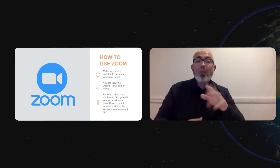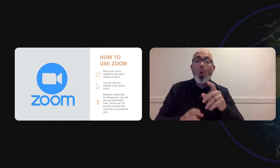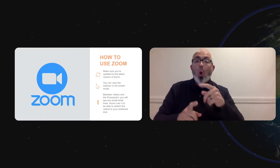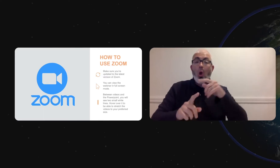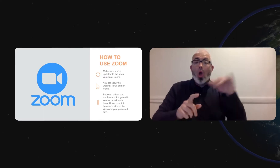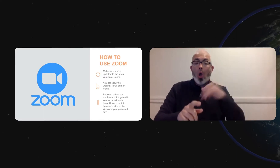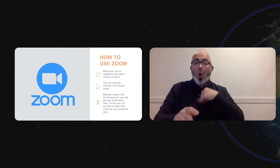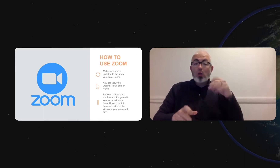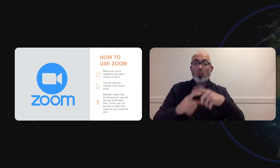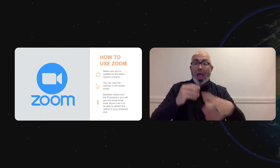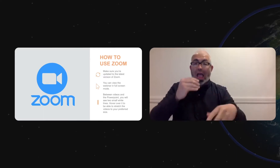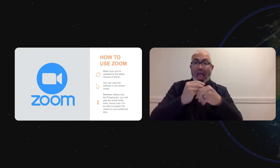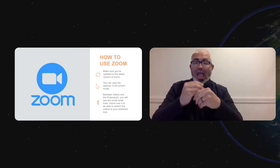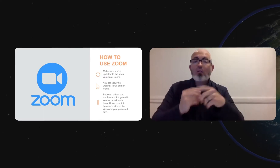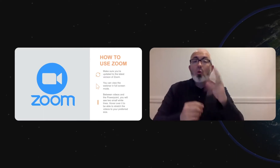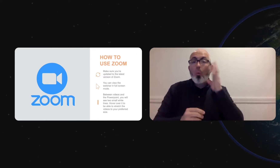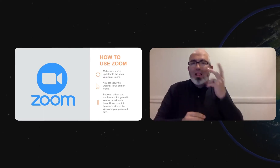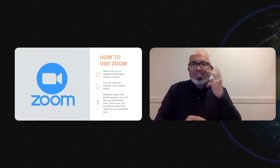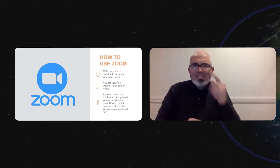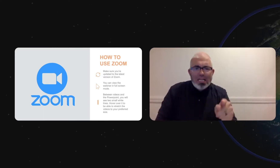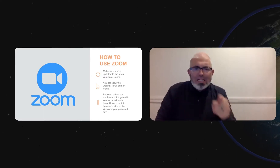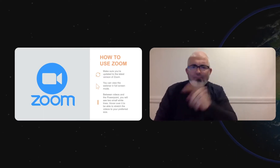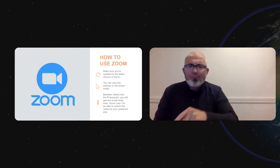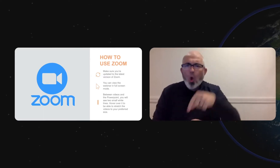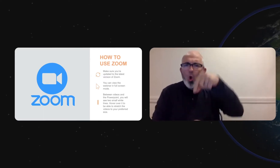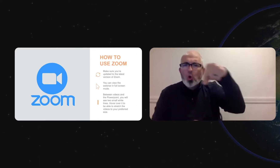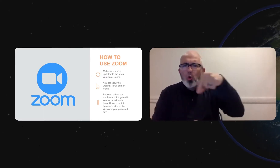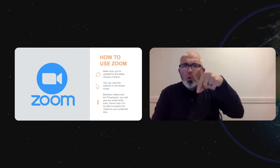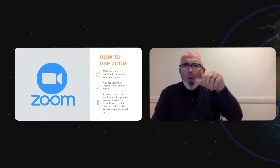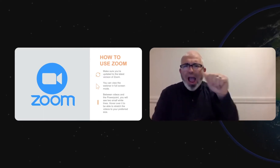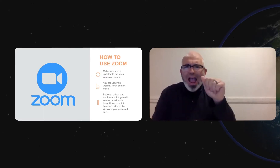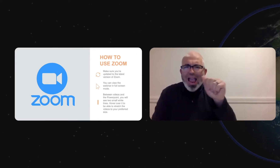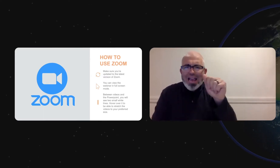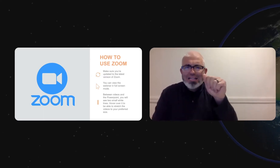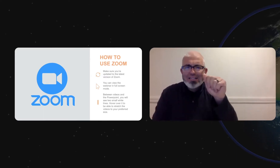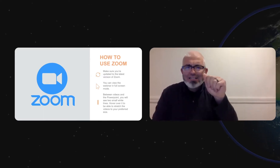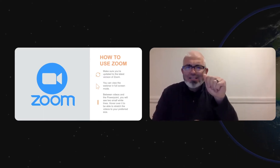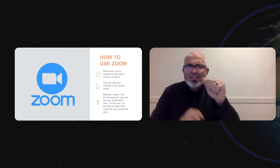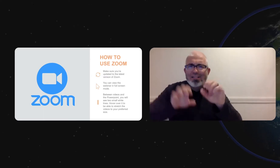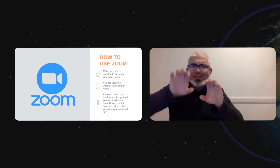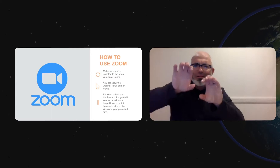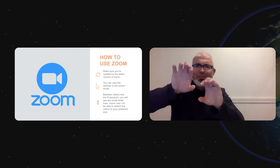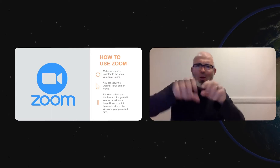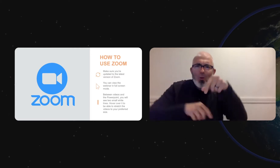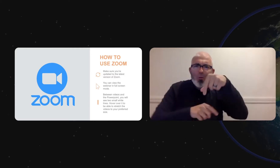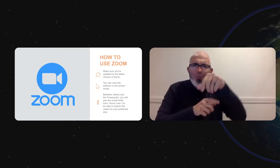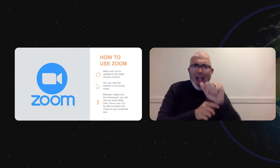I'd also like to add: If you look down toward the bottom of your Zoom window, next to the